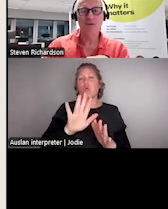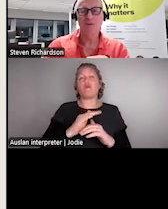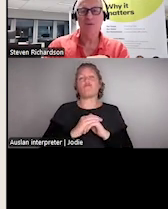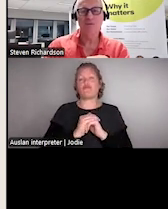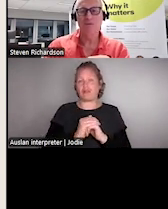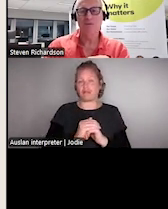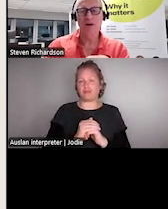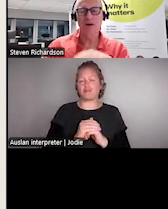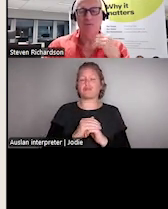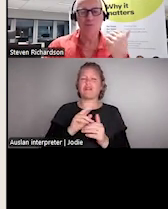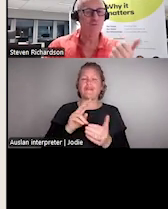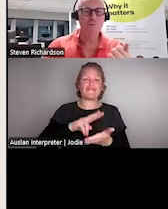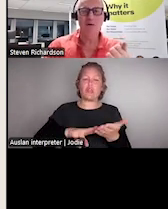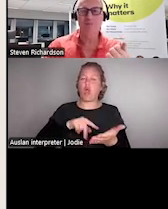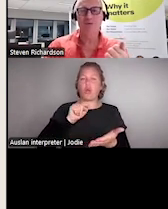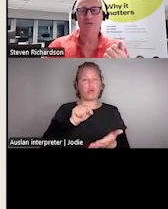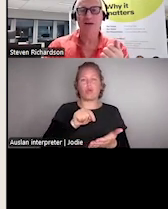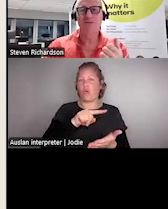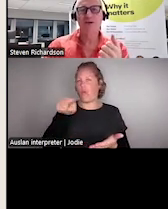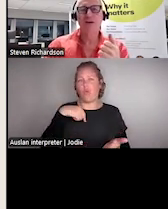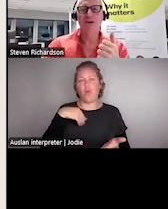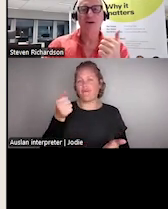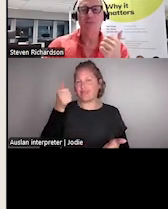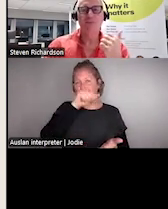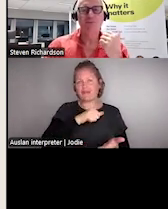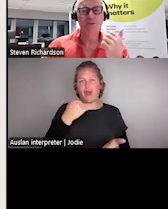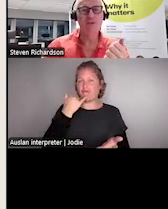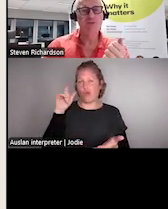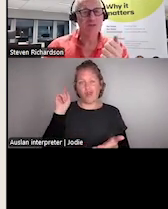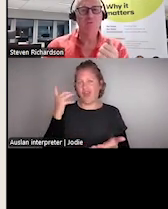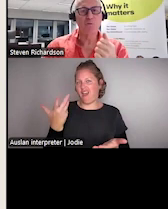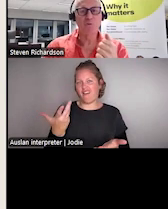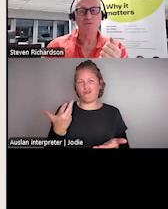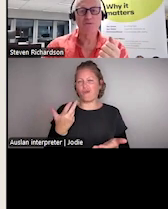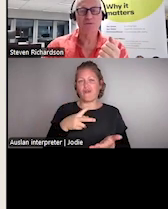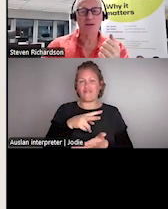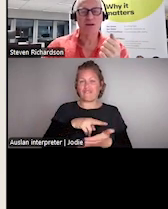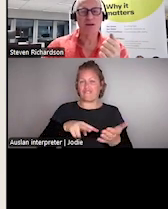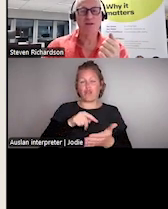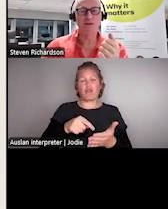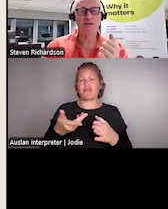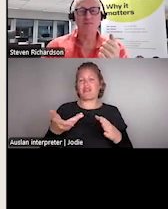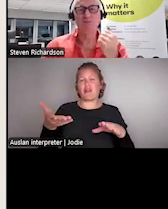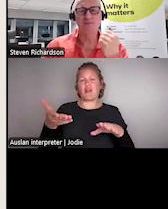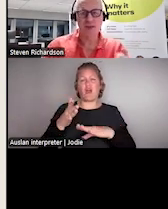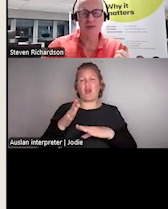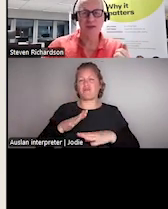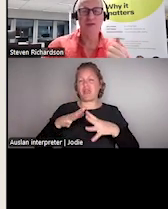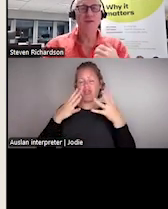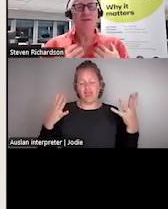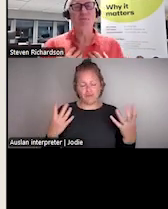be? We all have smart phones now. So video ticks all of the boxes for thanking. He can